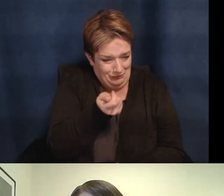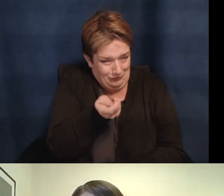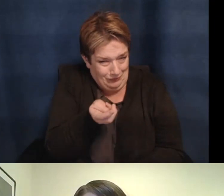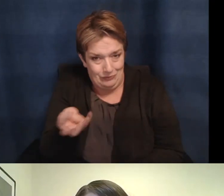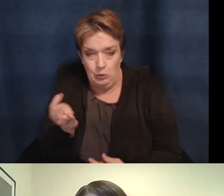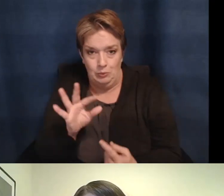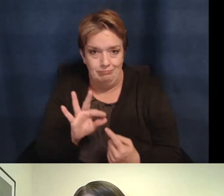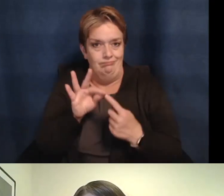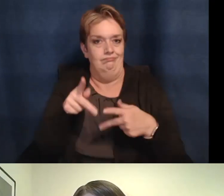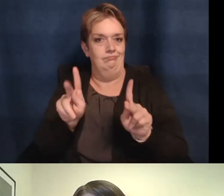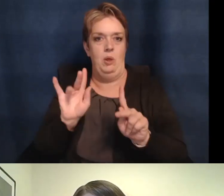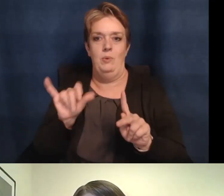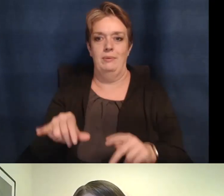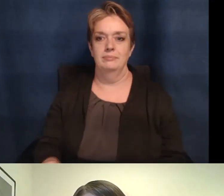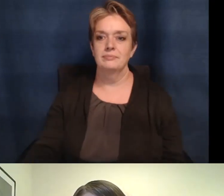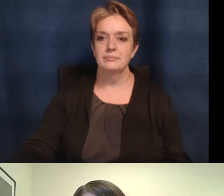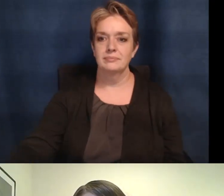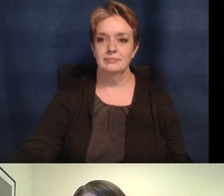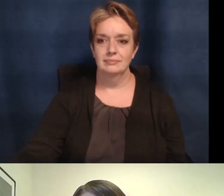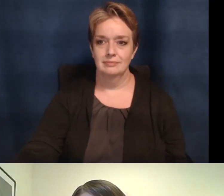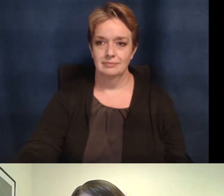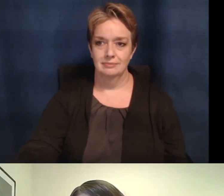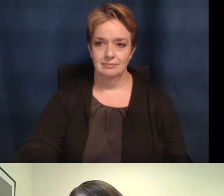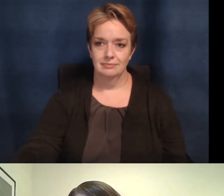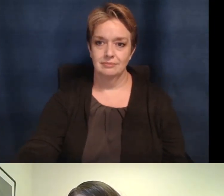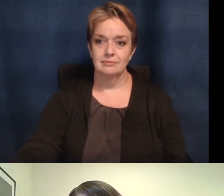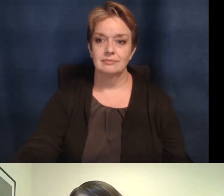[Makenzi] Wonderful. Okay, someone wants to know: is the tree still there?